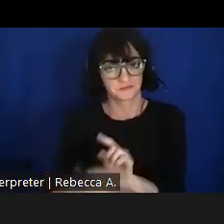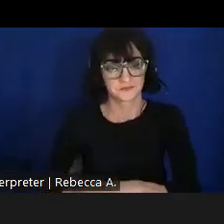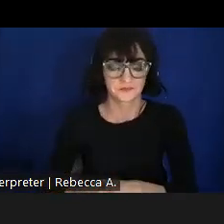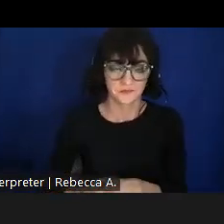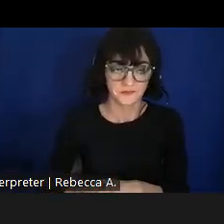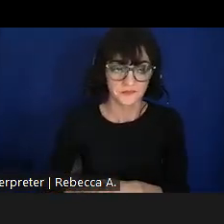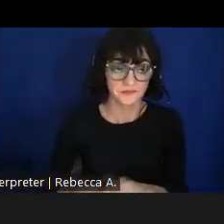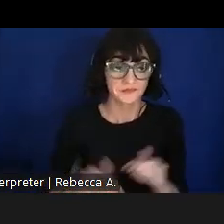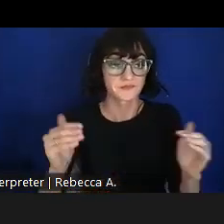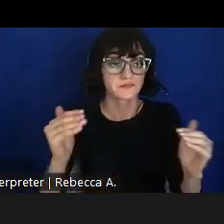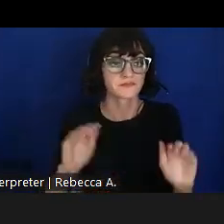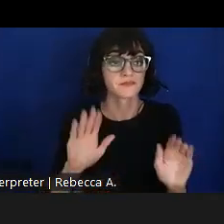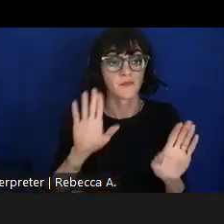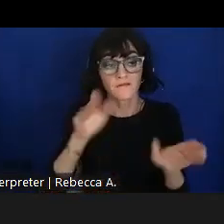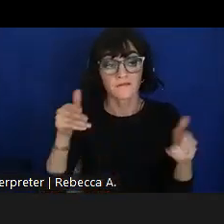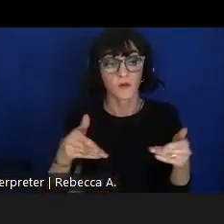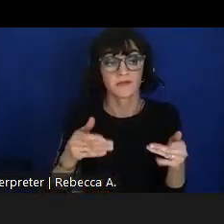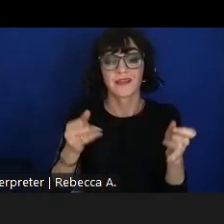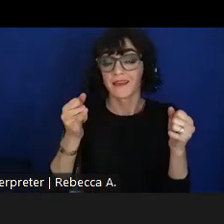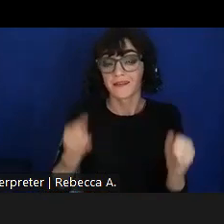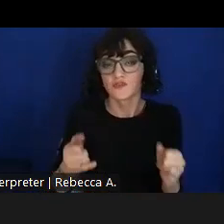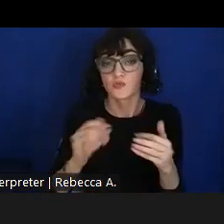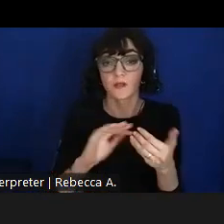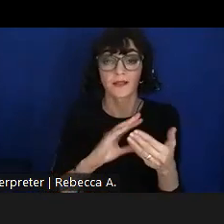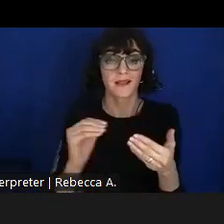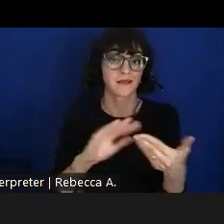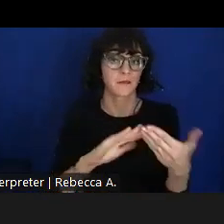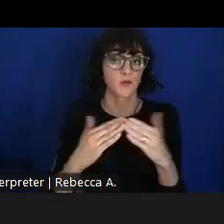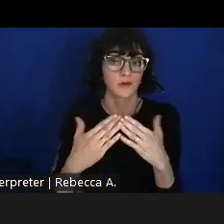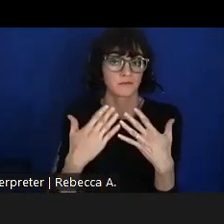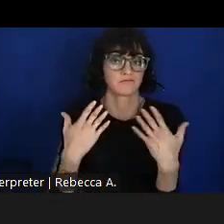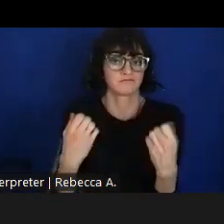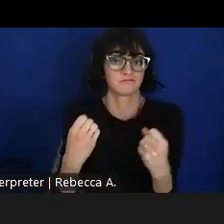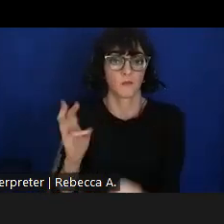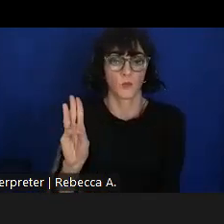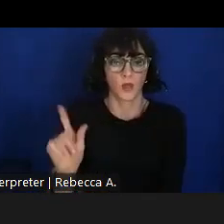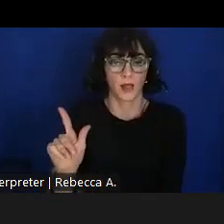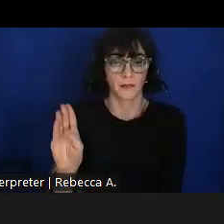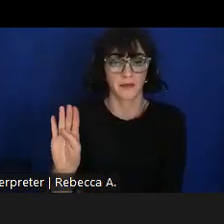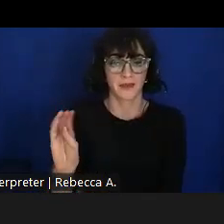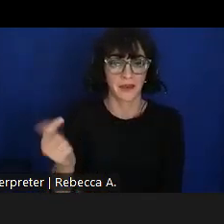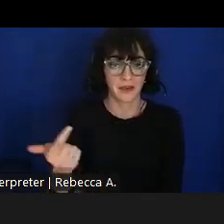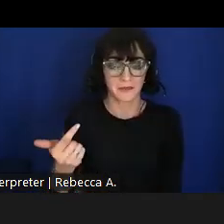Community well-being so that rather than focusing on just whether or not someone is or isn't